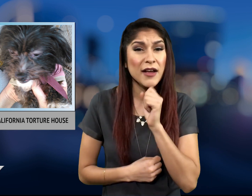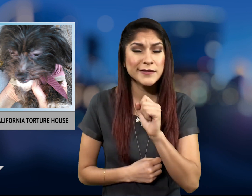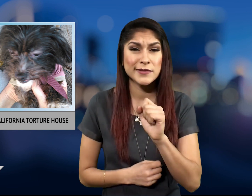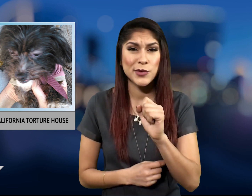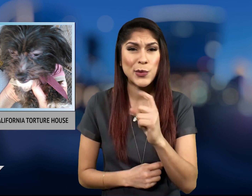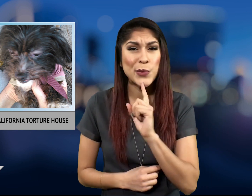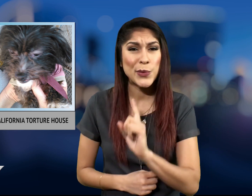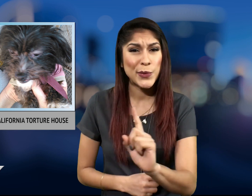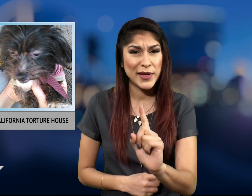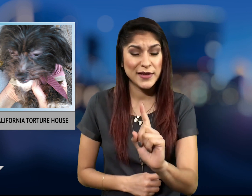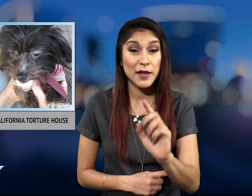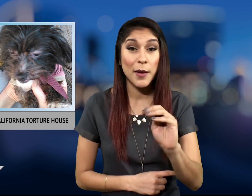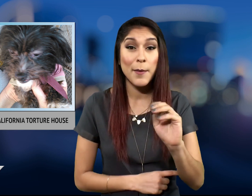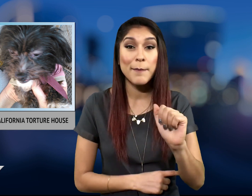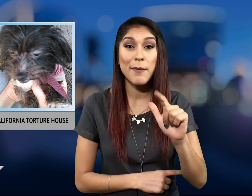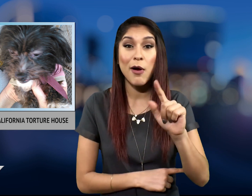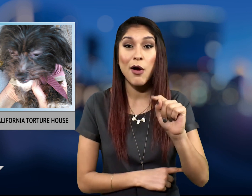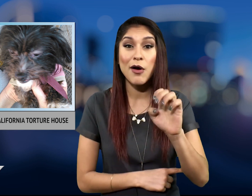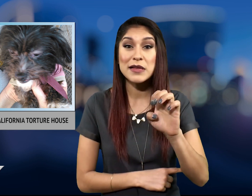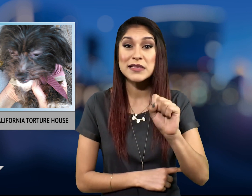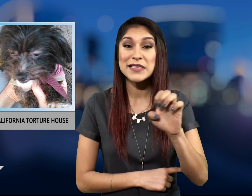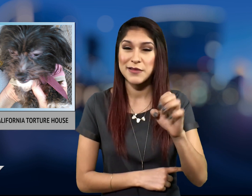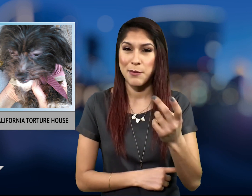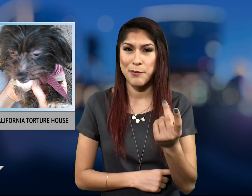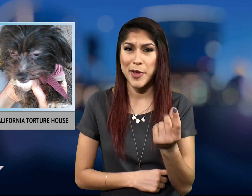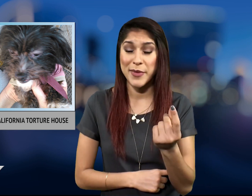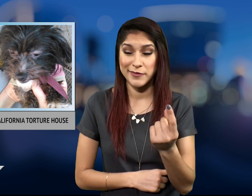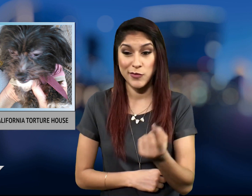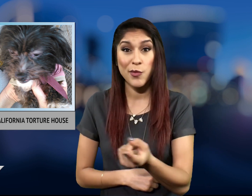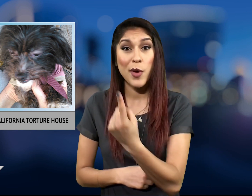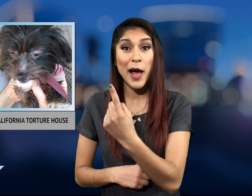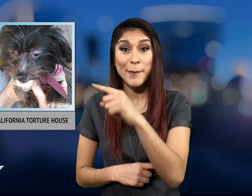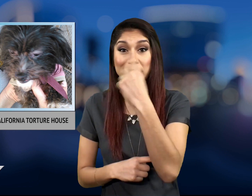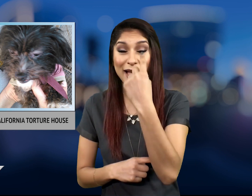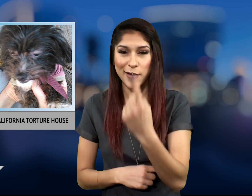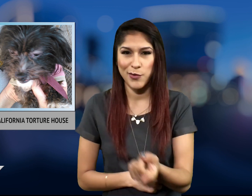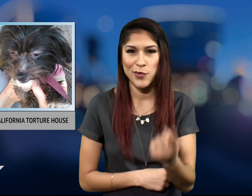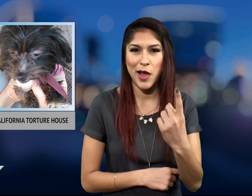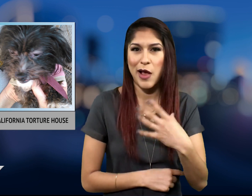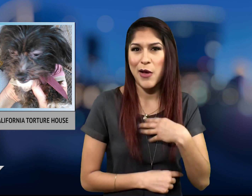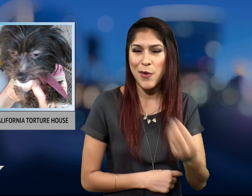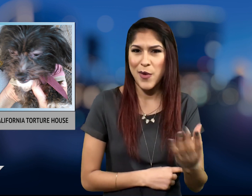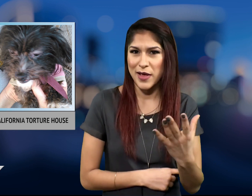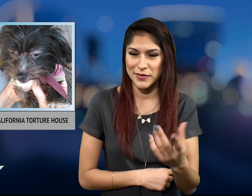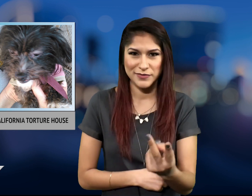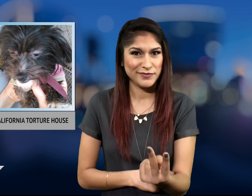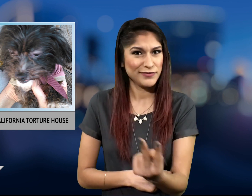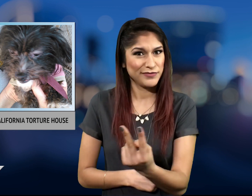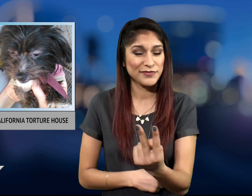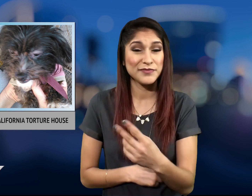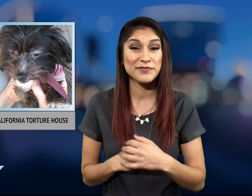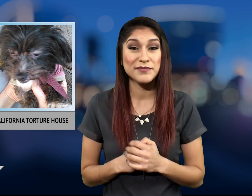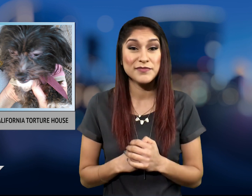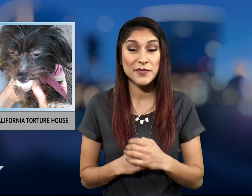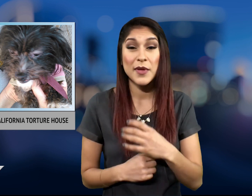The dogs are both one-year-old Maltese puppies, one black, one white.